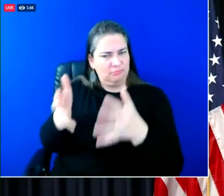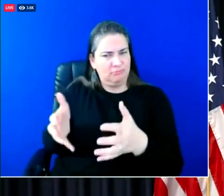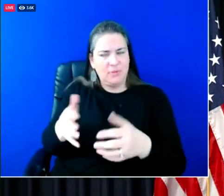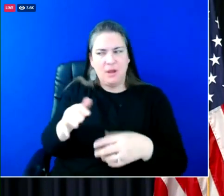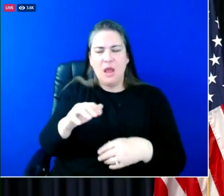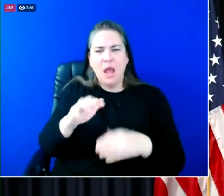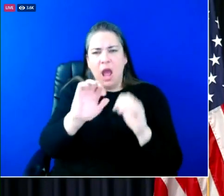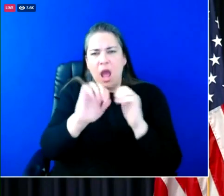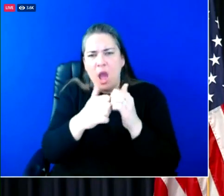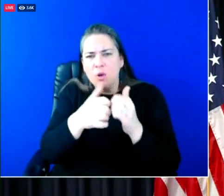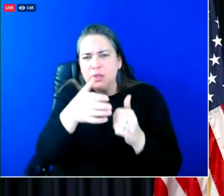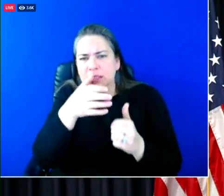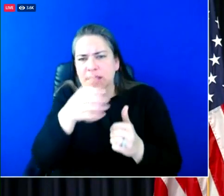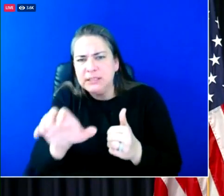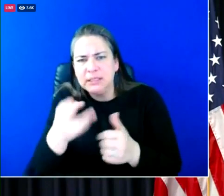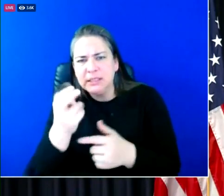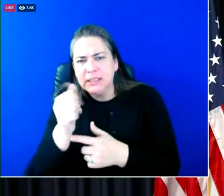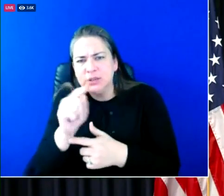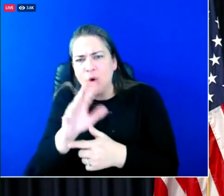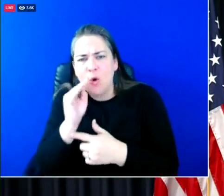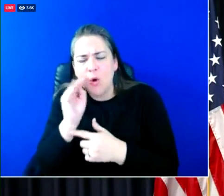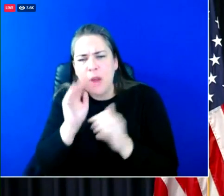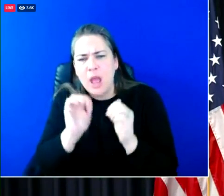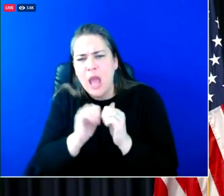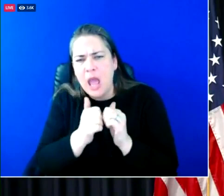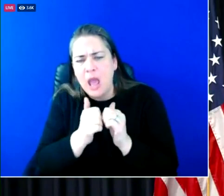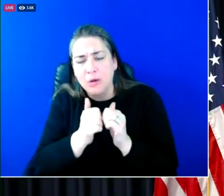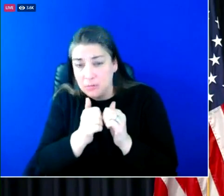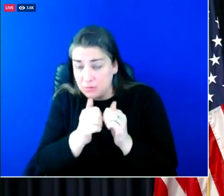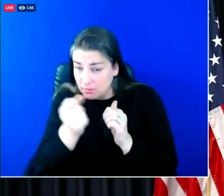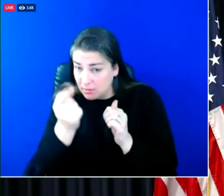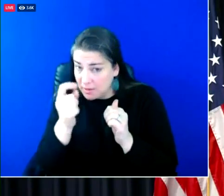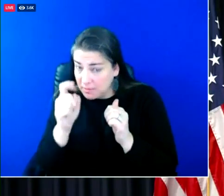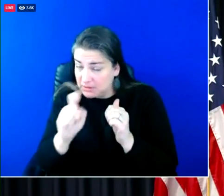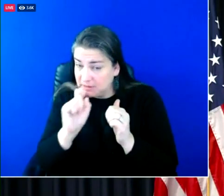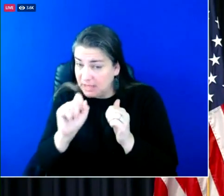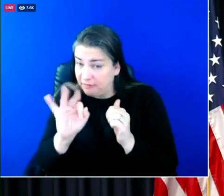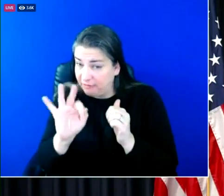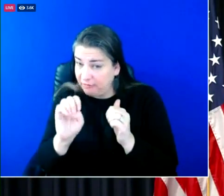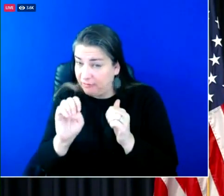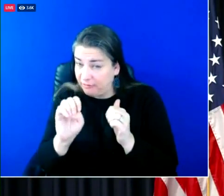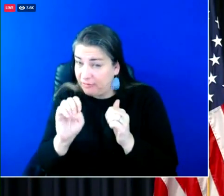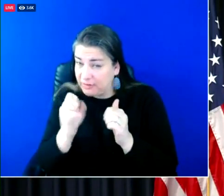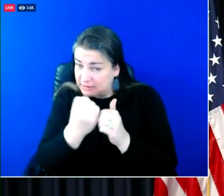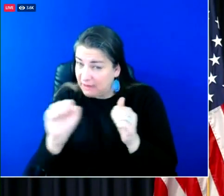safely, uh, to to having the food that they would need. But we don't expect